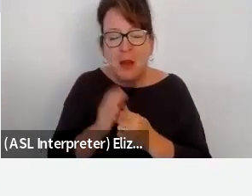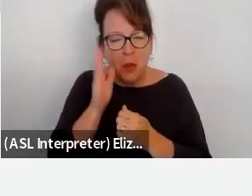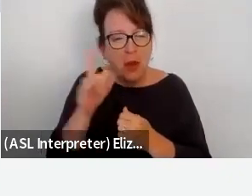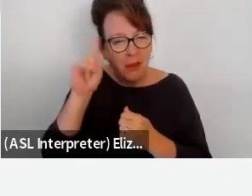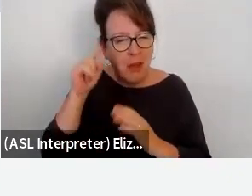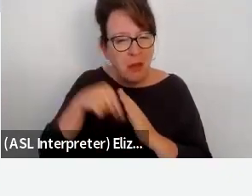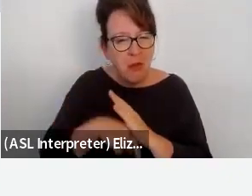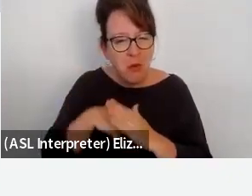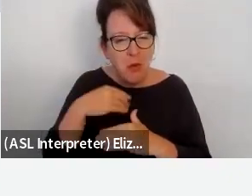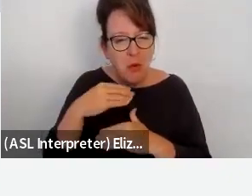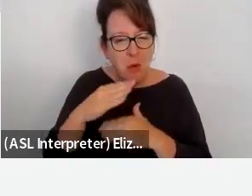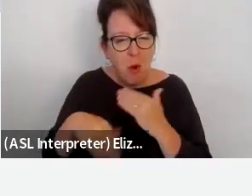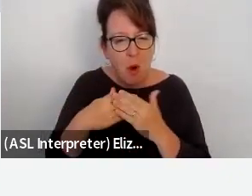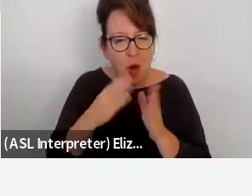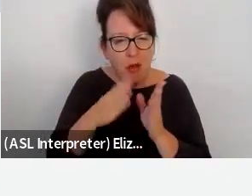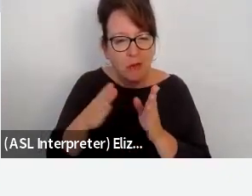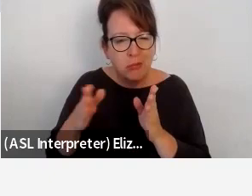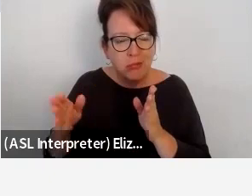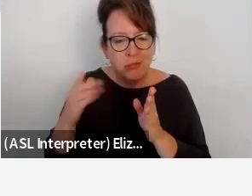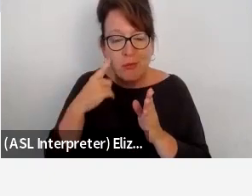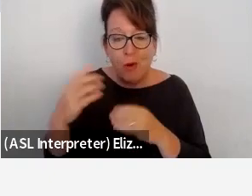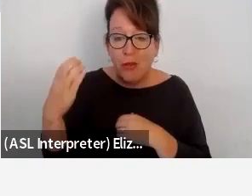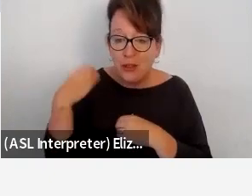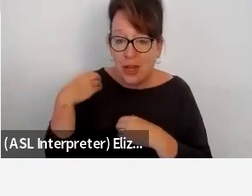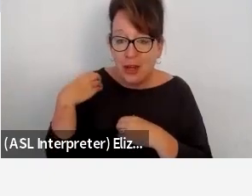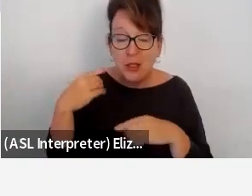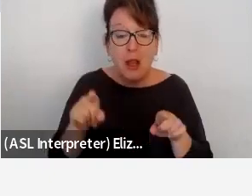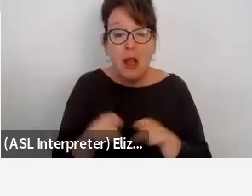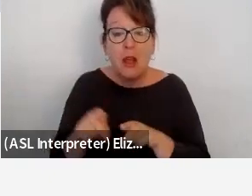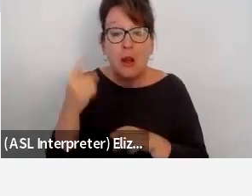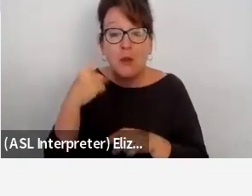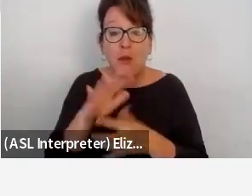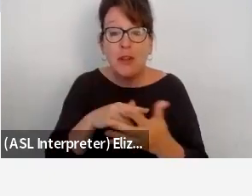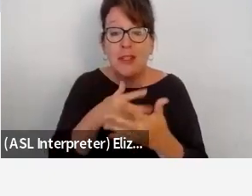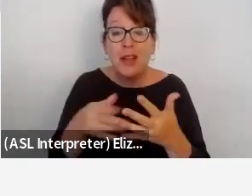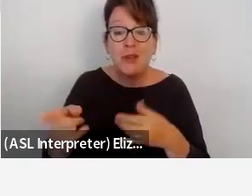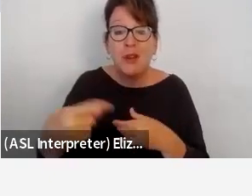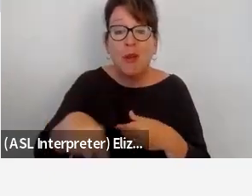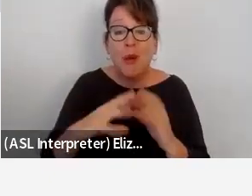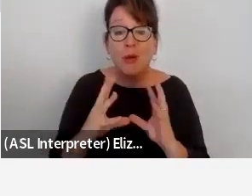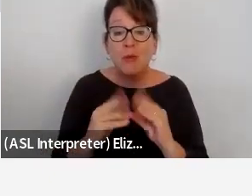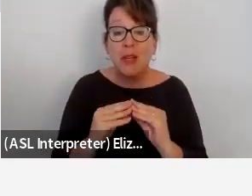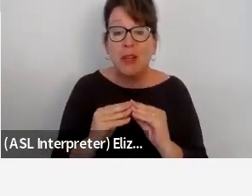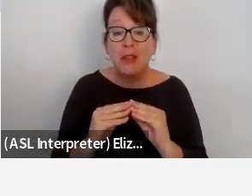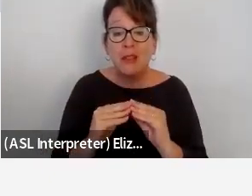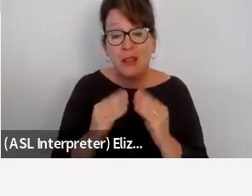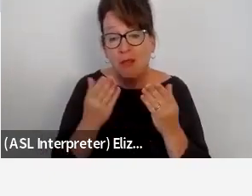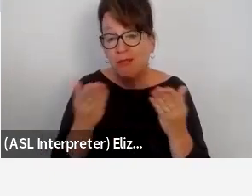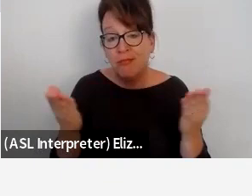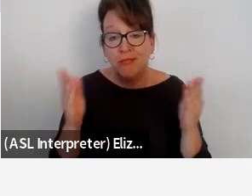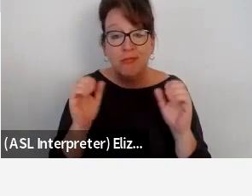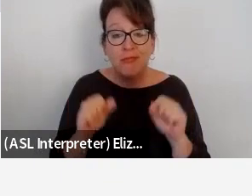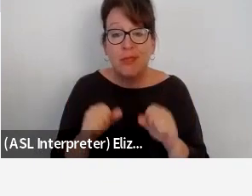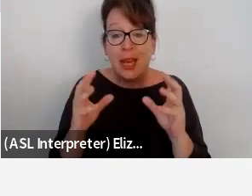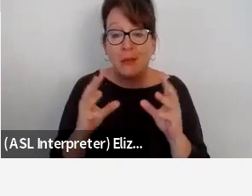research do you think is needed to help advance this important work?